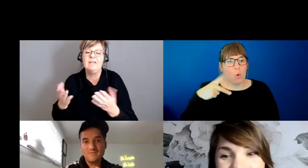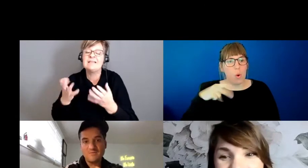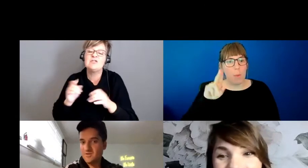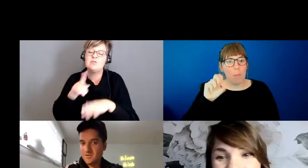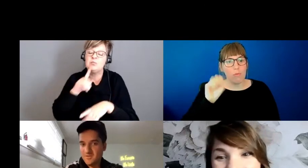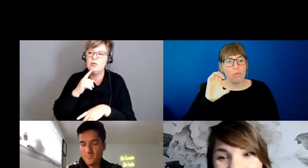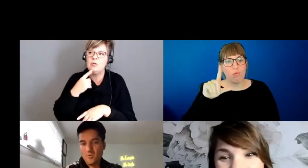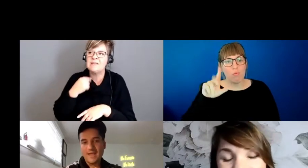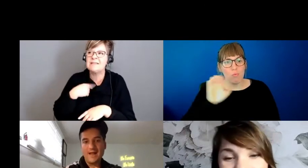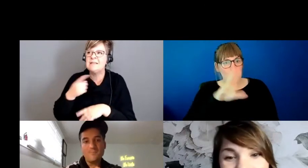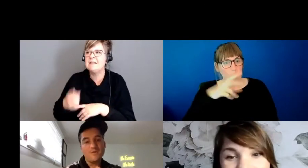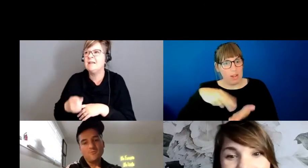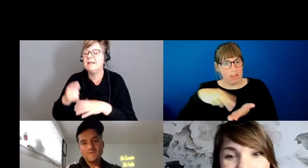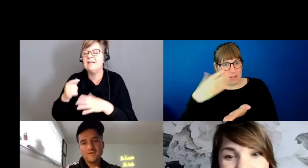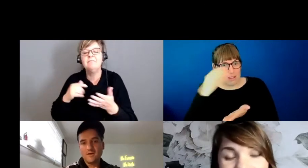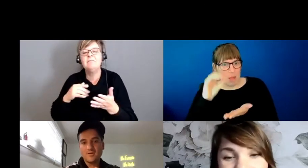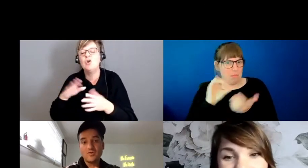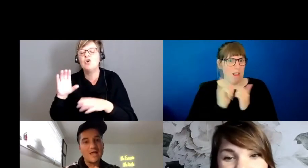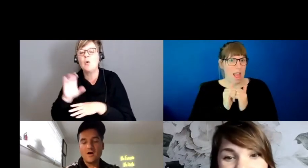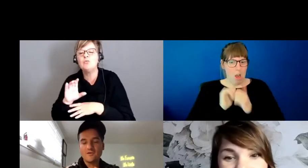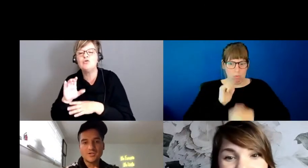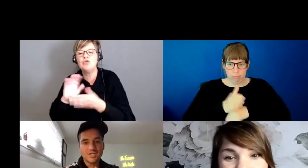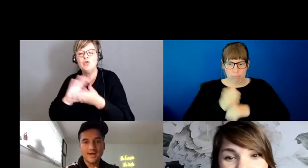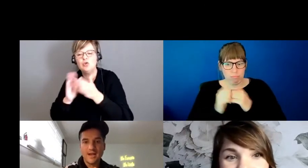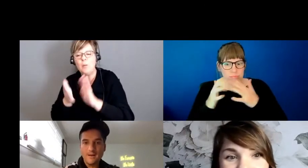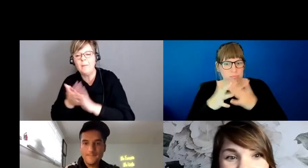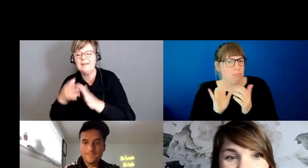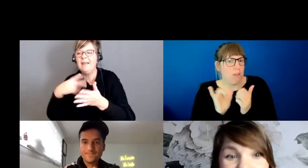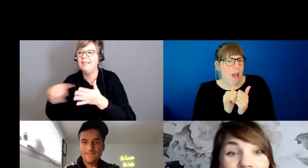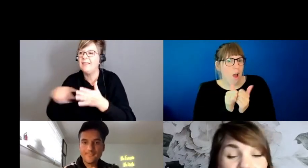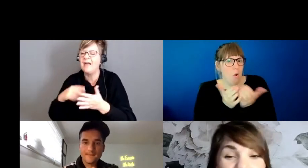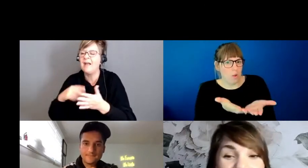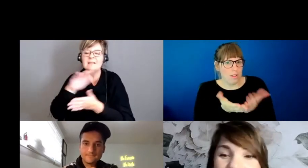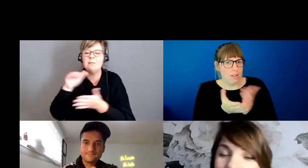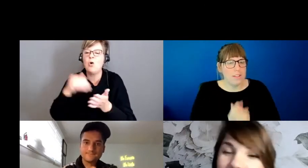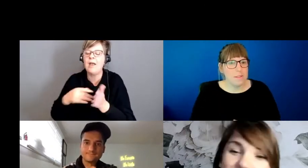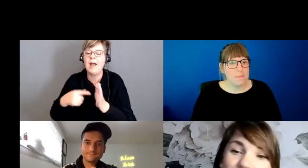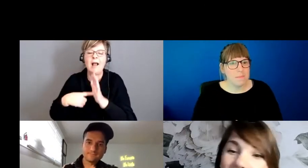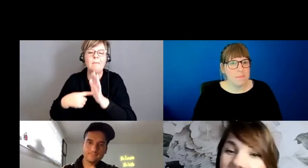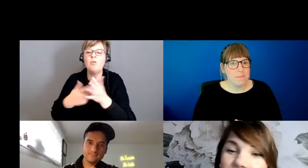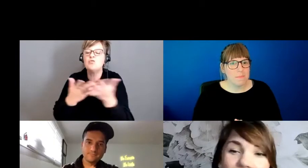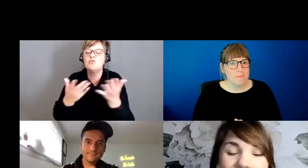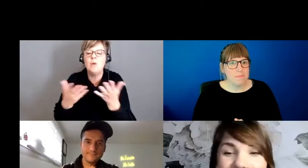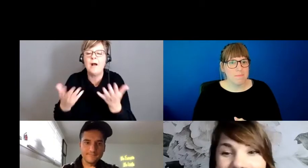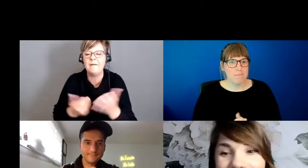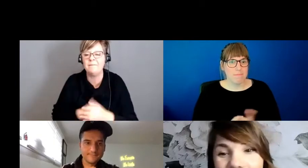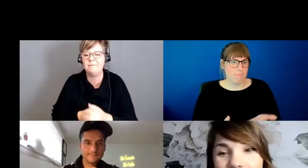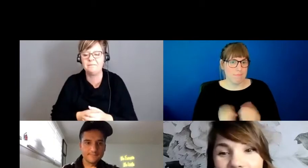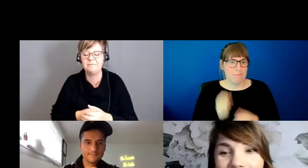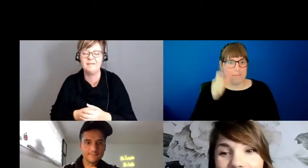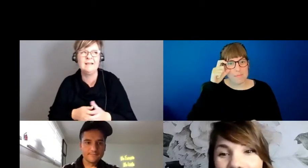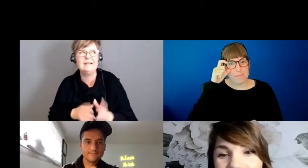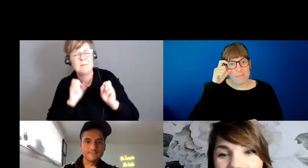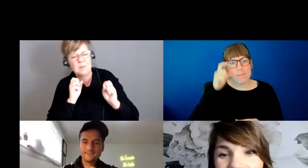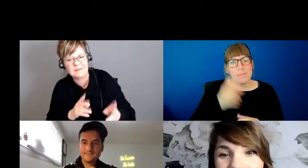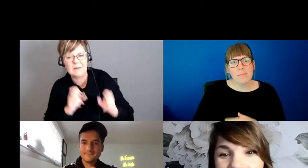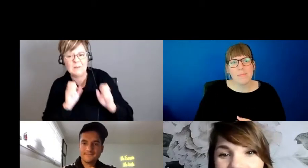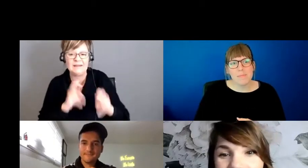HOW WAS IT BORN, IN MONTREAL, AND IN THE WORLD OF DANCE. >> Maxime: YES. LET ME SAY A FEW